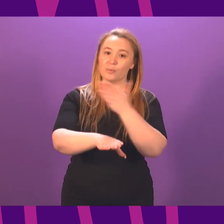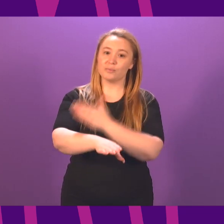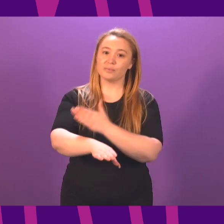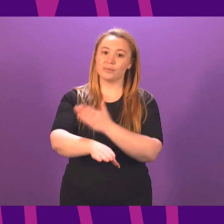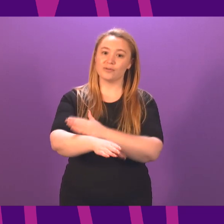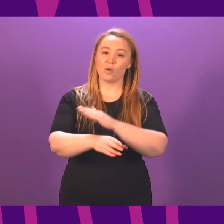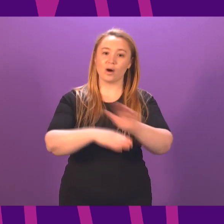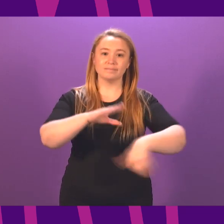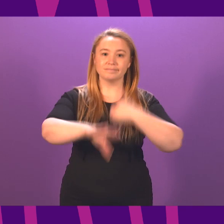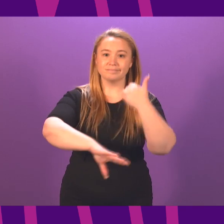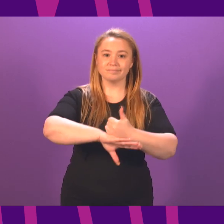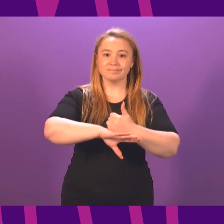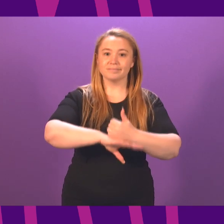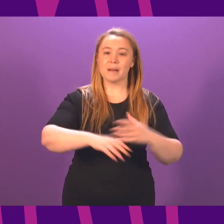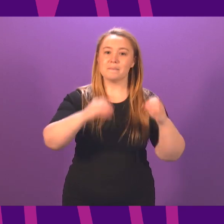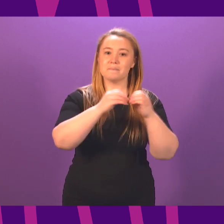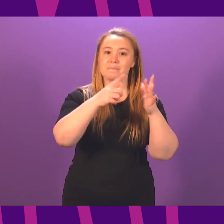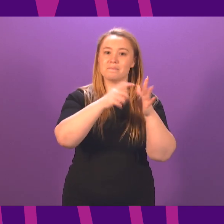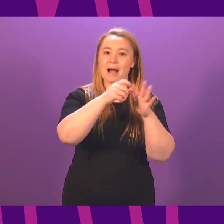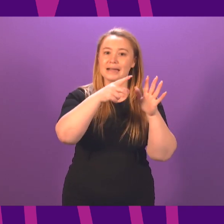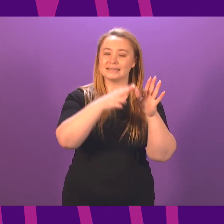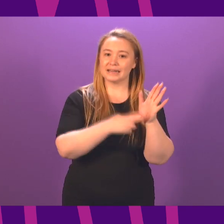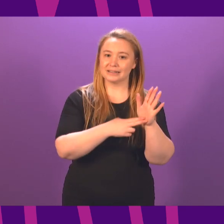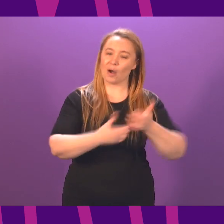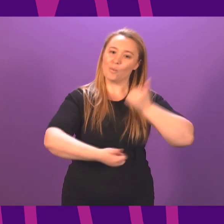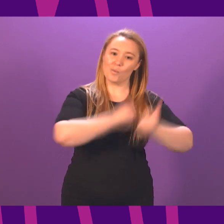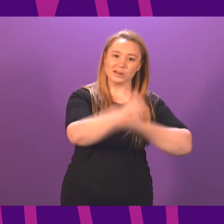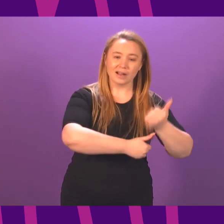to soon-to-be President Joe Biden and soon-to-be Vice-President Kamala Harris.